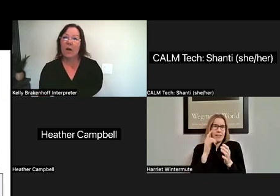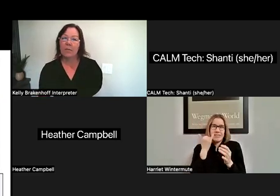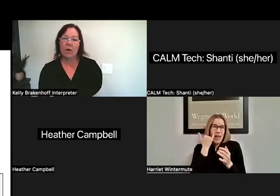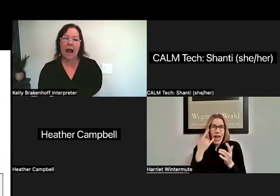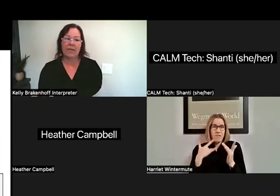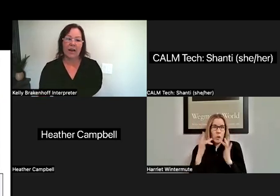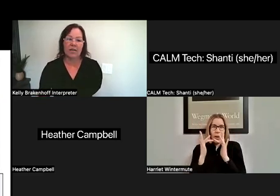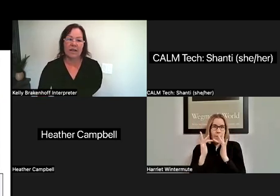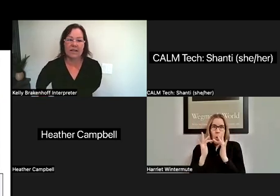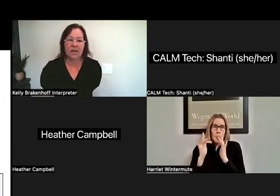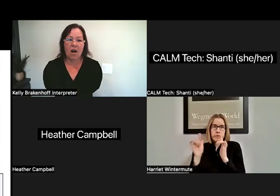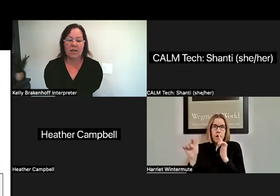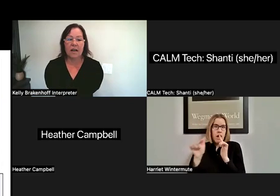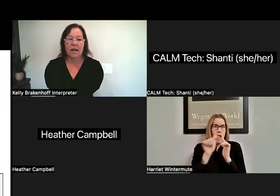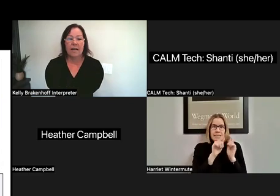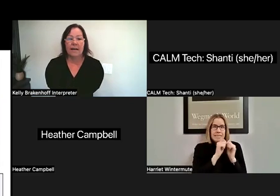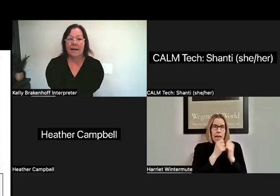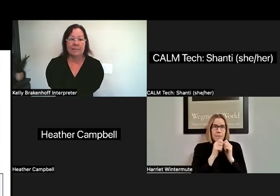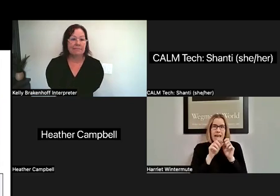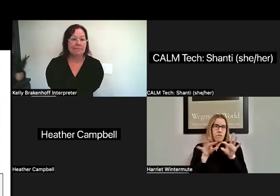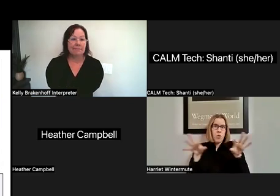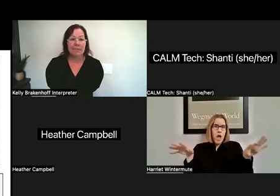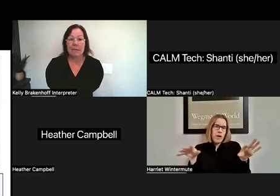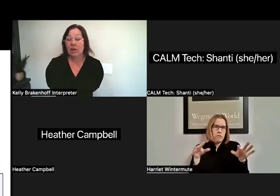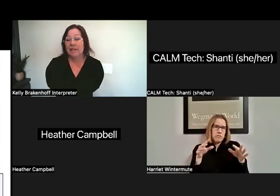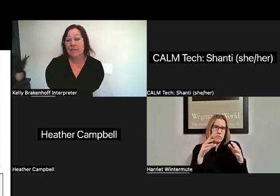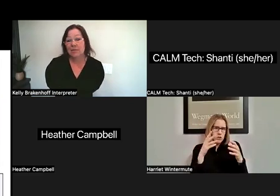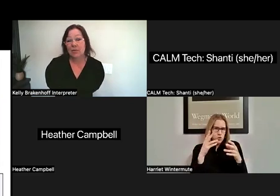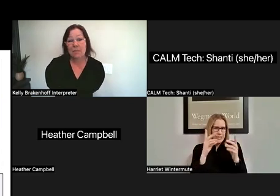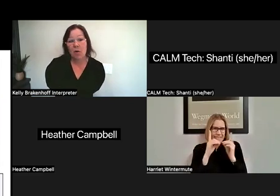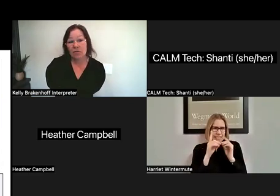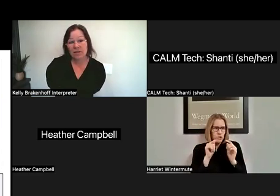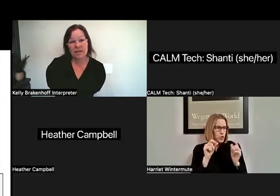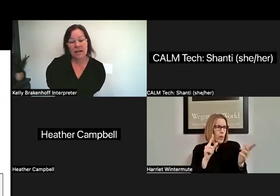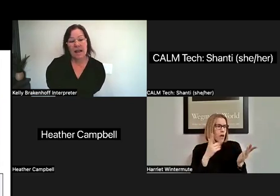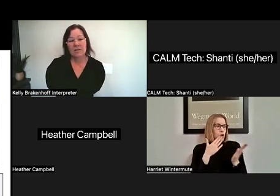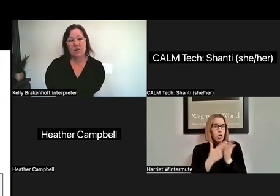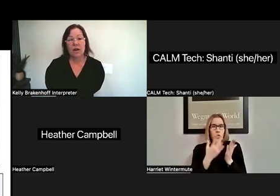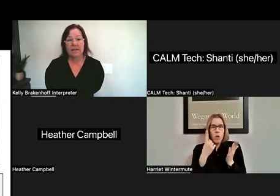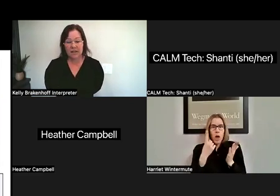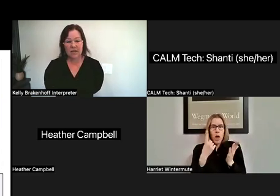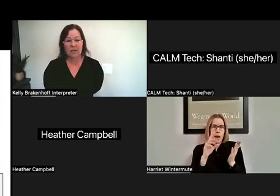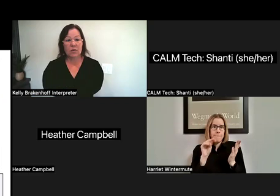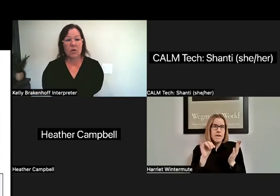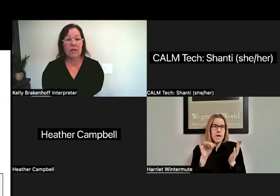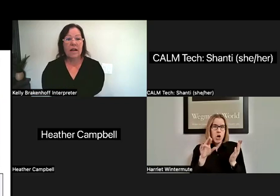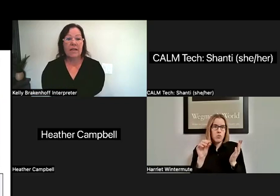whiteboard out there. This is called maybe your team is remote and so you'd want a digital tool.